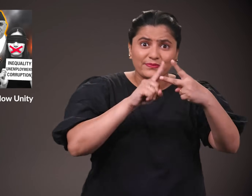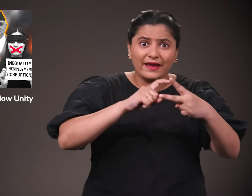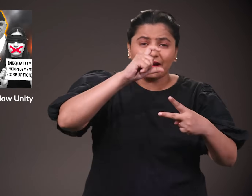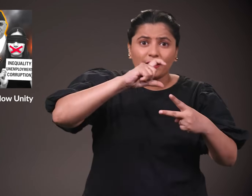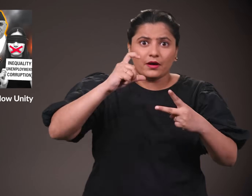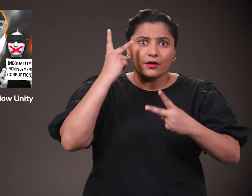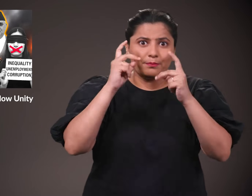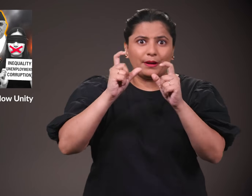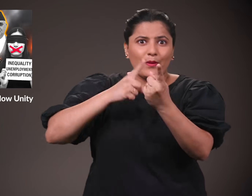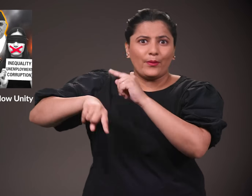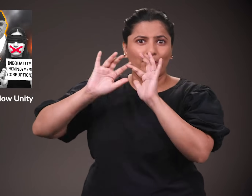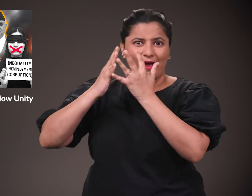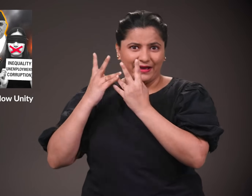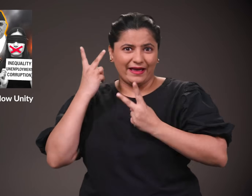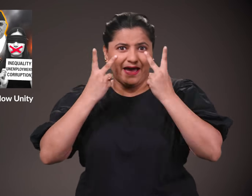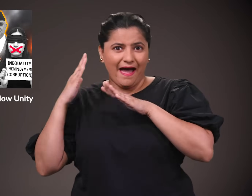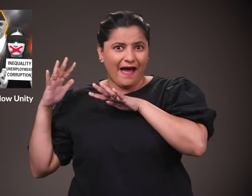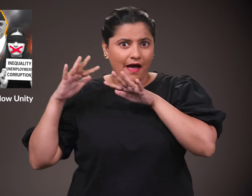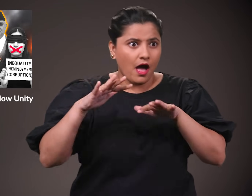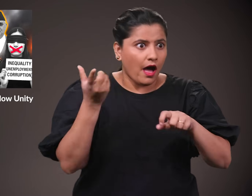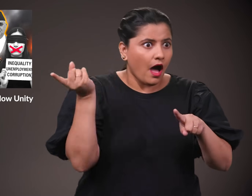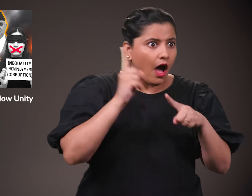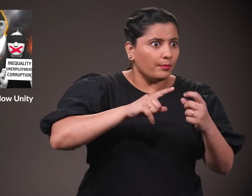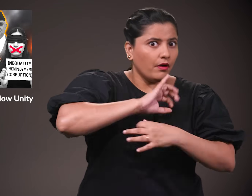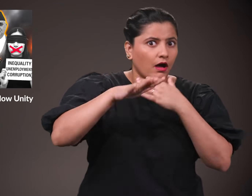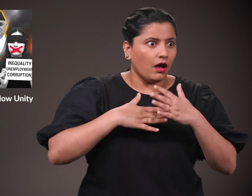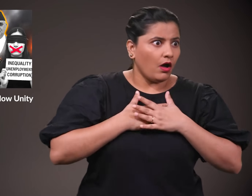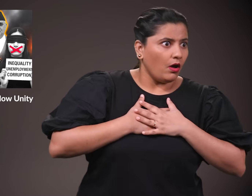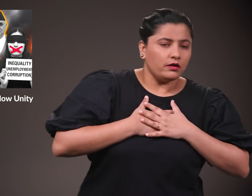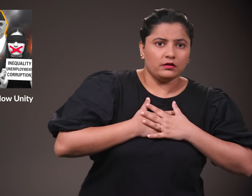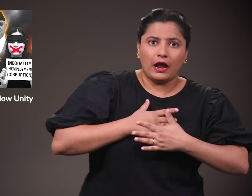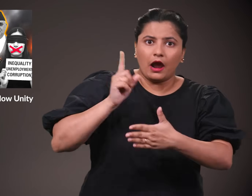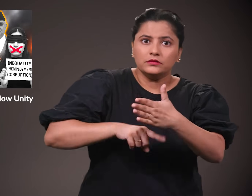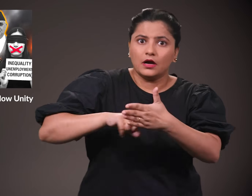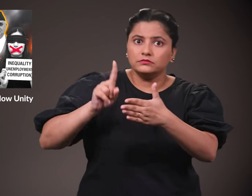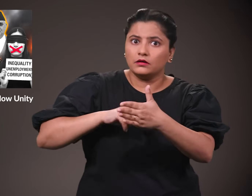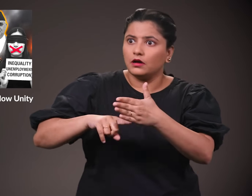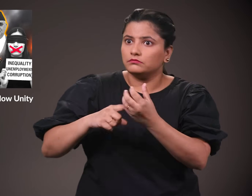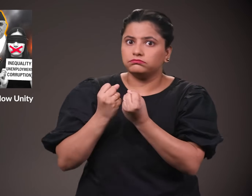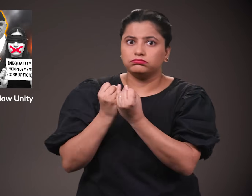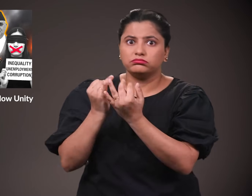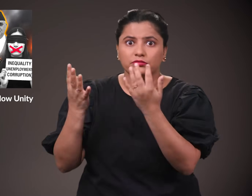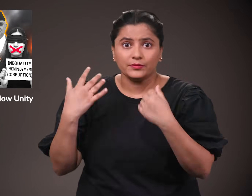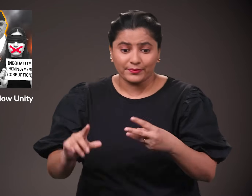2. Nepal tourism, a major global draw, was disrupted as travelers cancelled their plans.